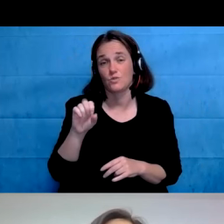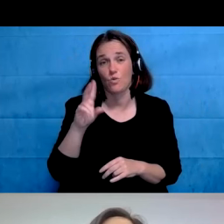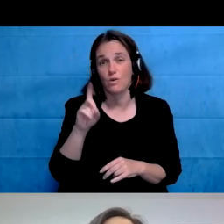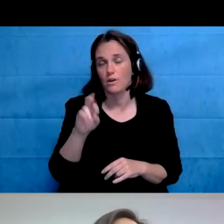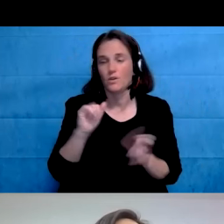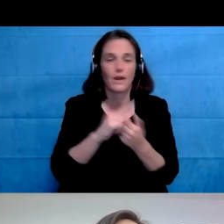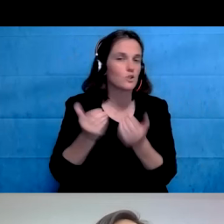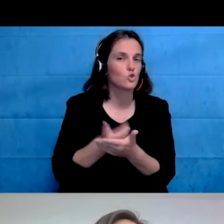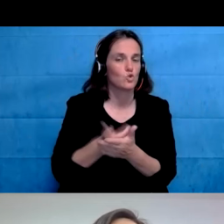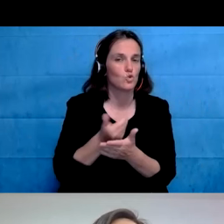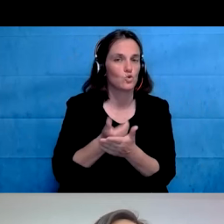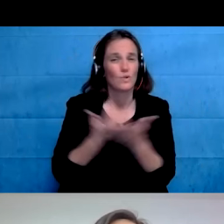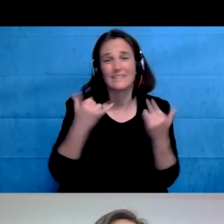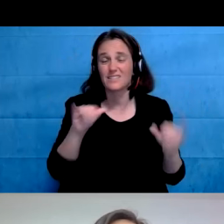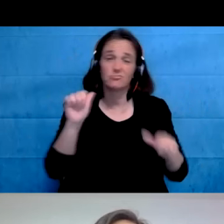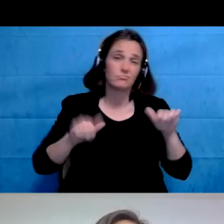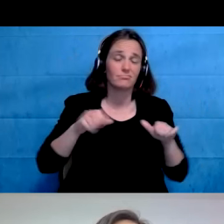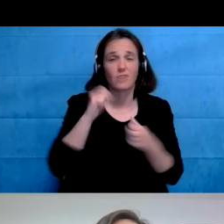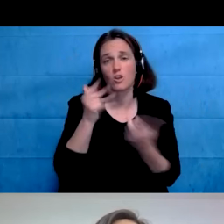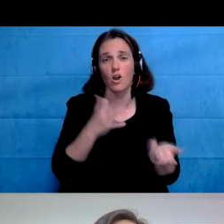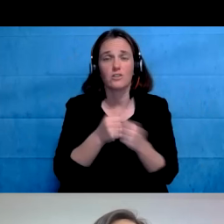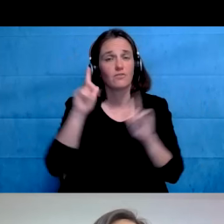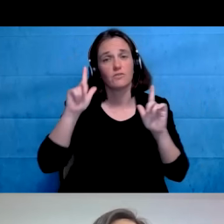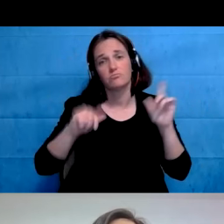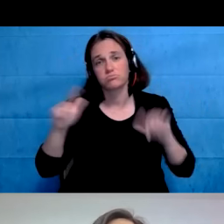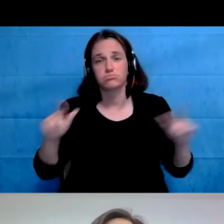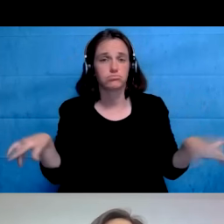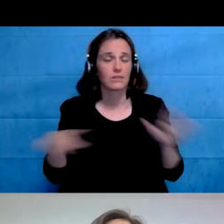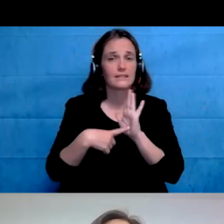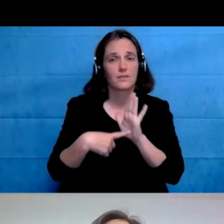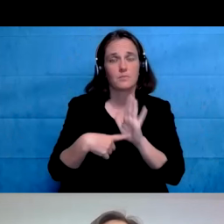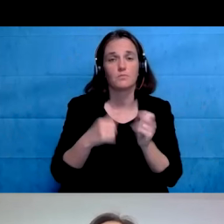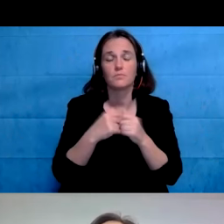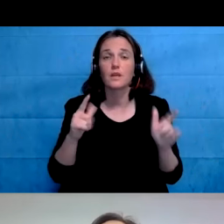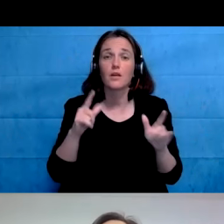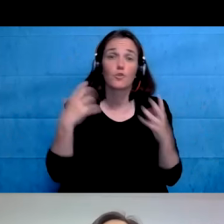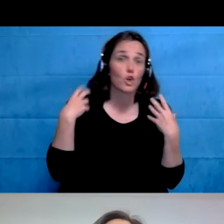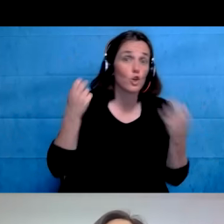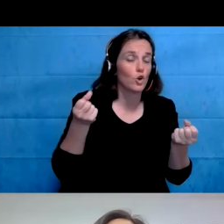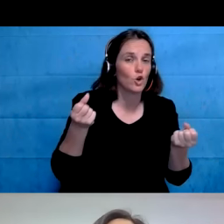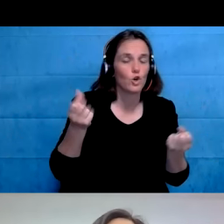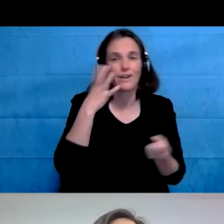We're not exactly sure the cause of all the different symptoms, the cure, and technically the timeline.